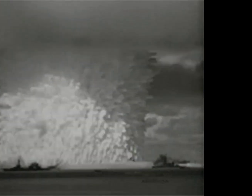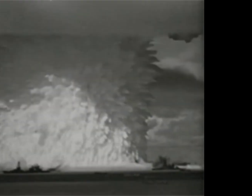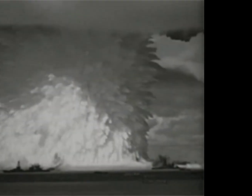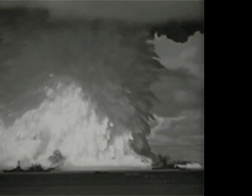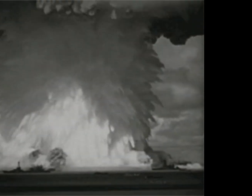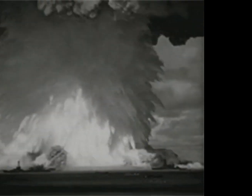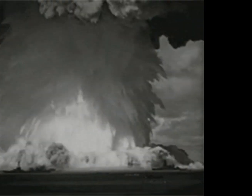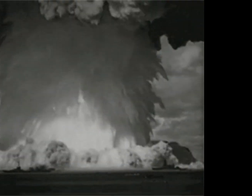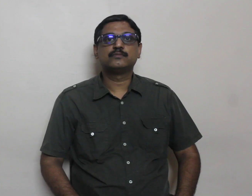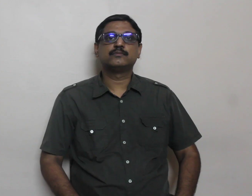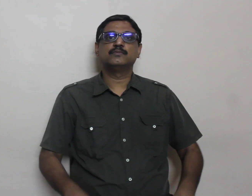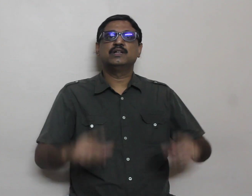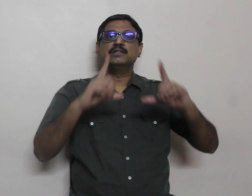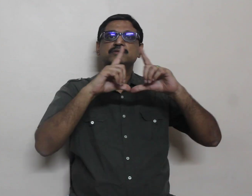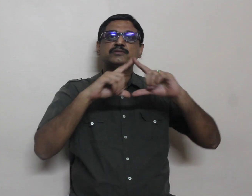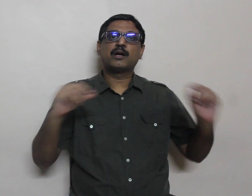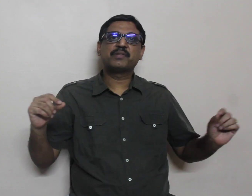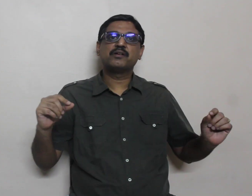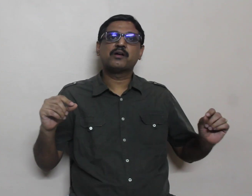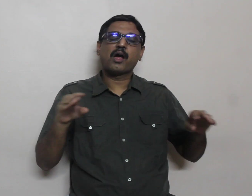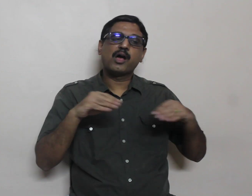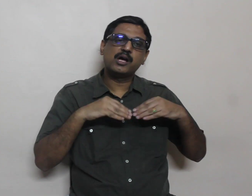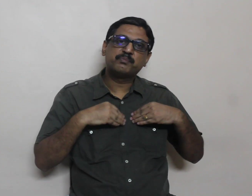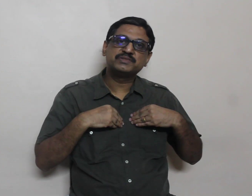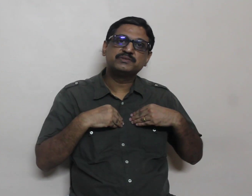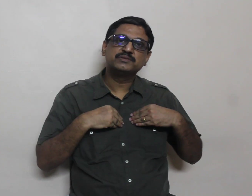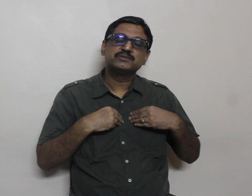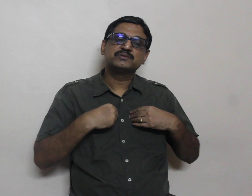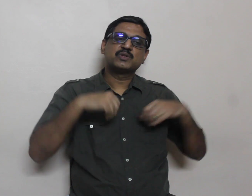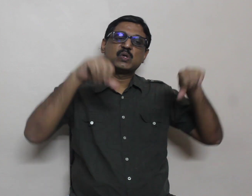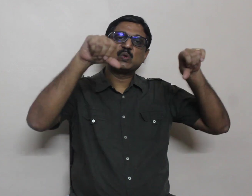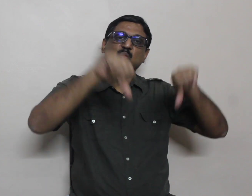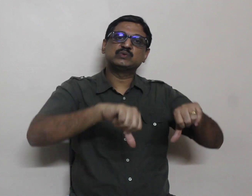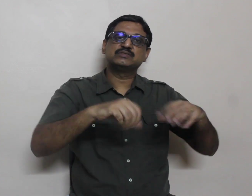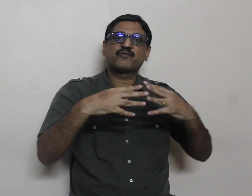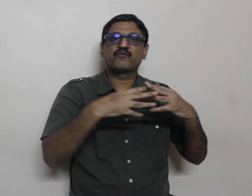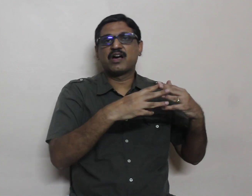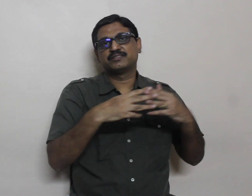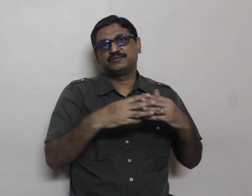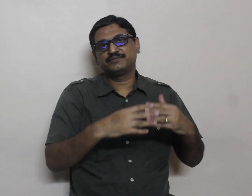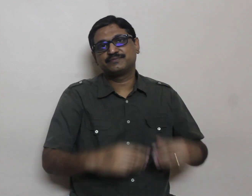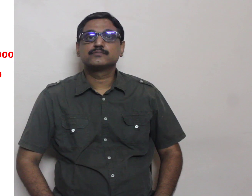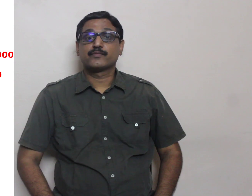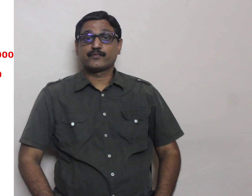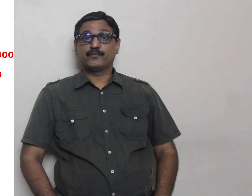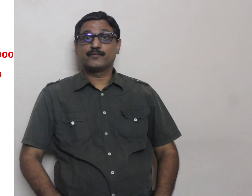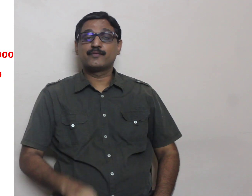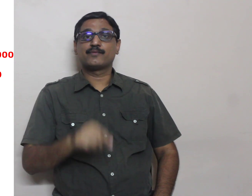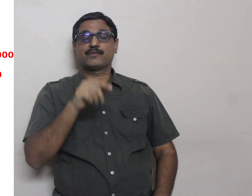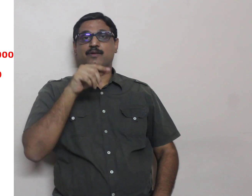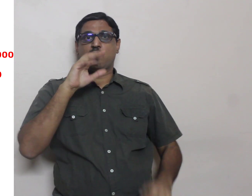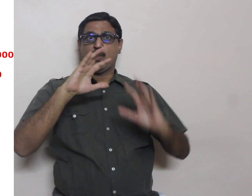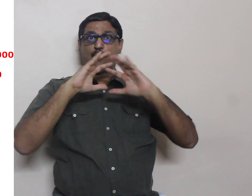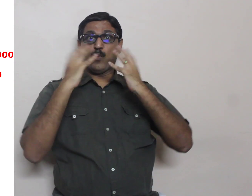Japan surrendered and lost the war. Now I have presented to you the story